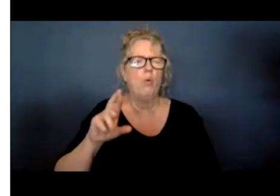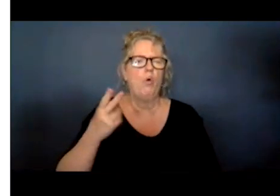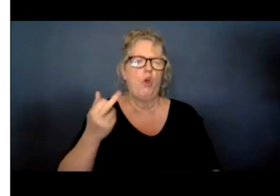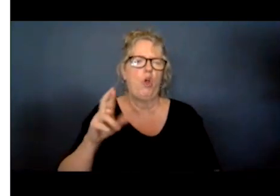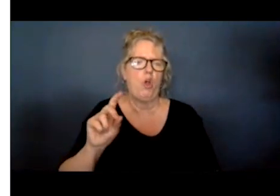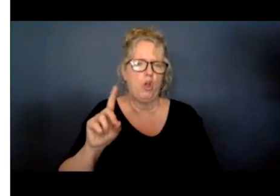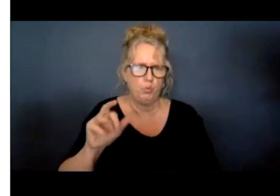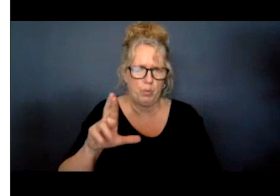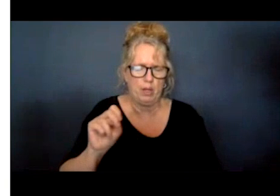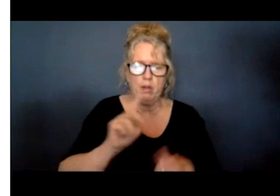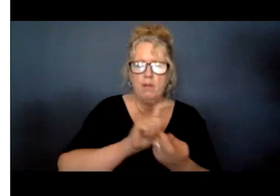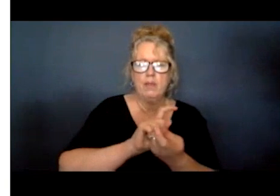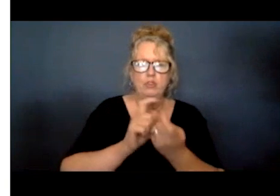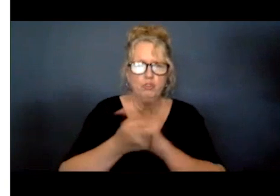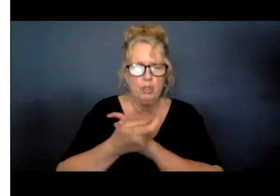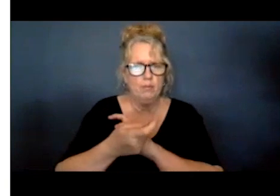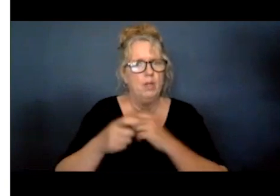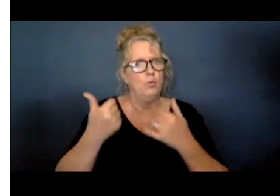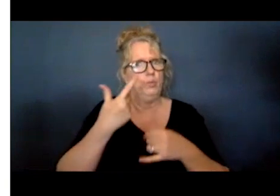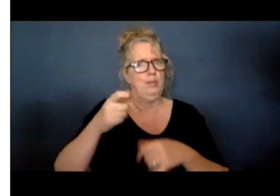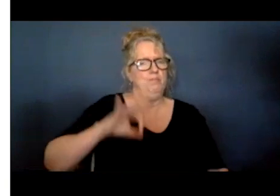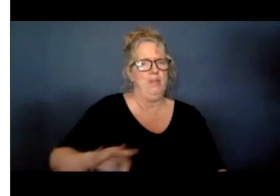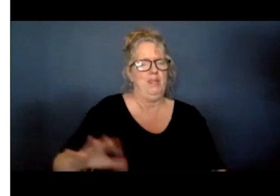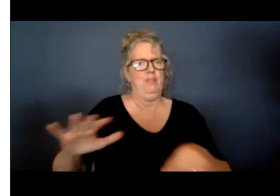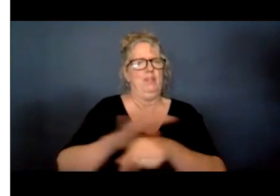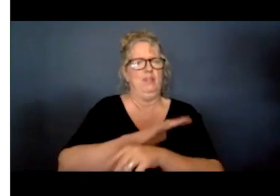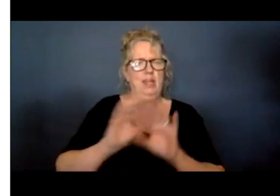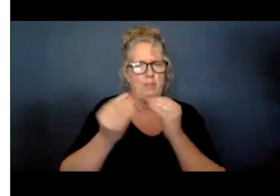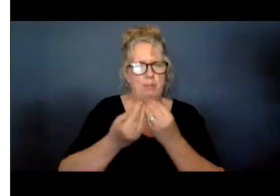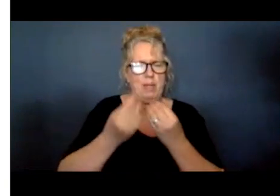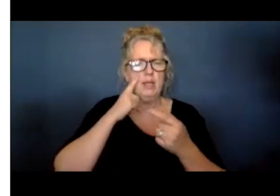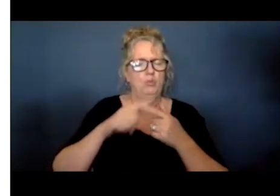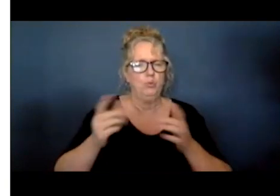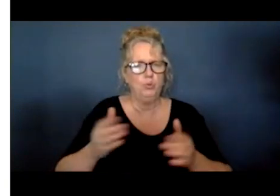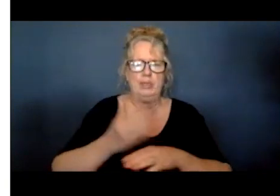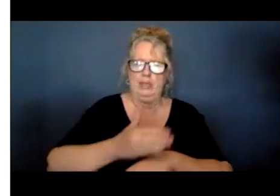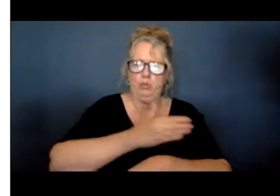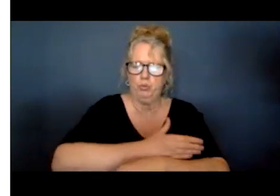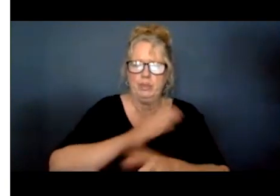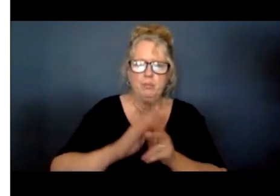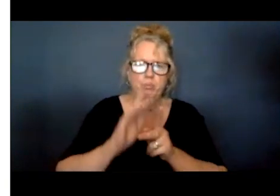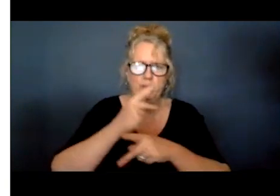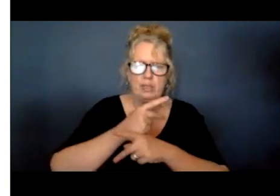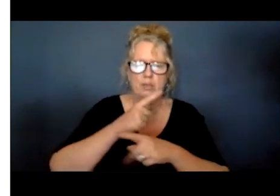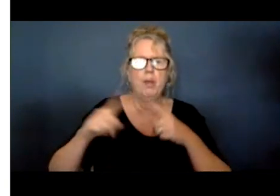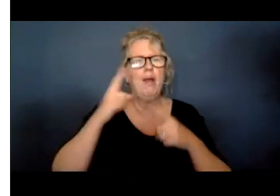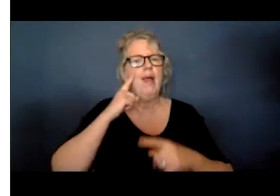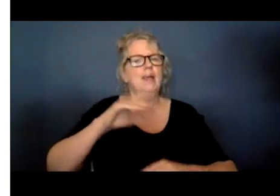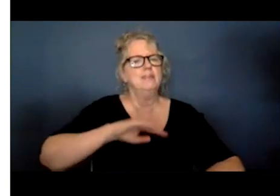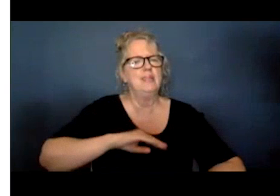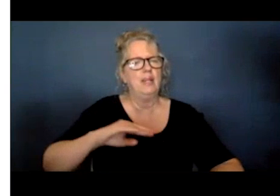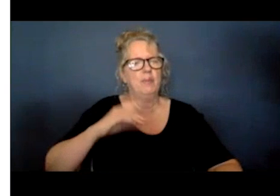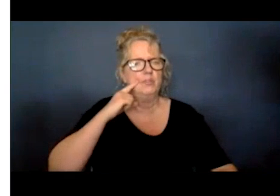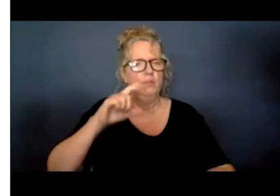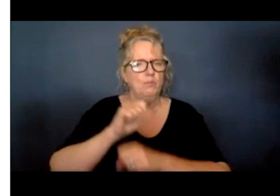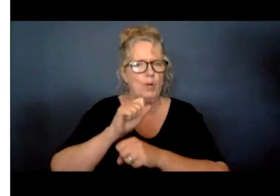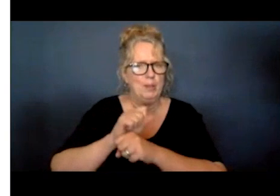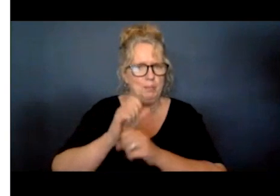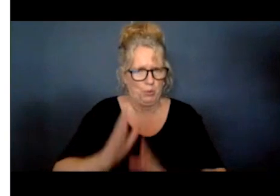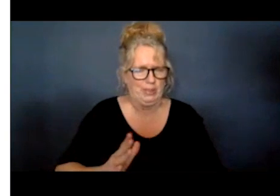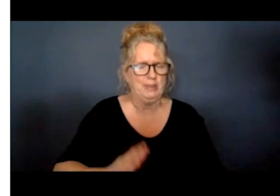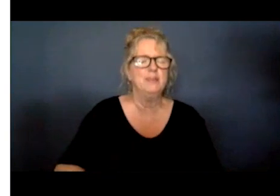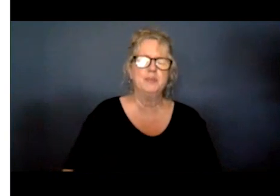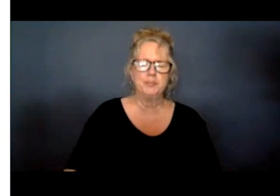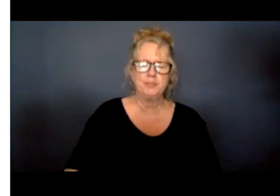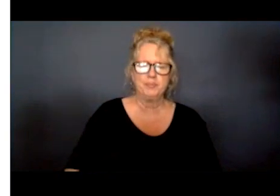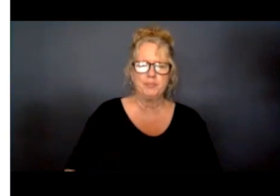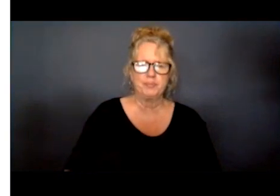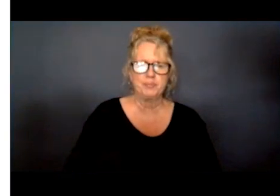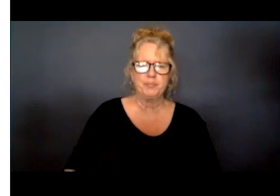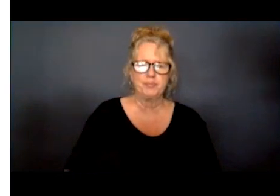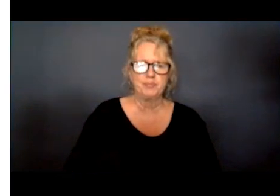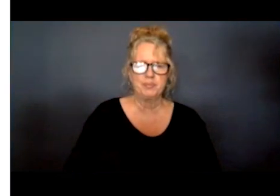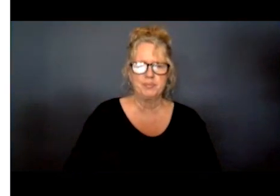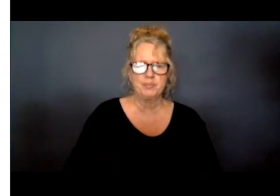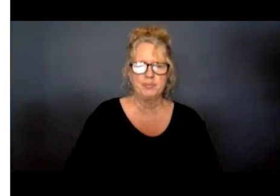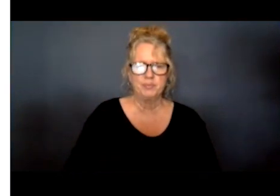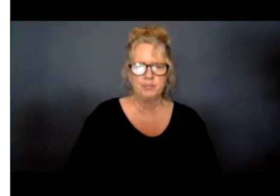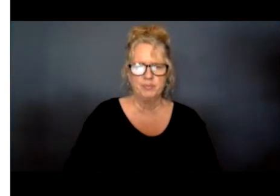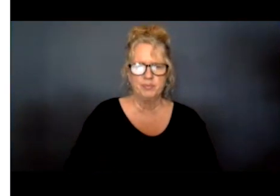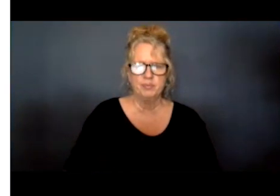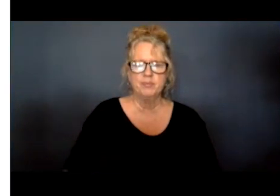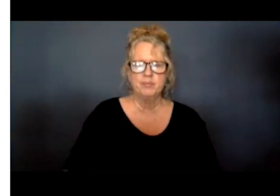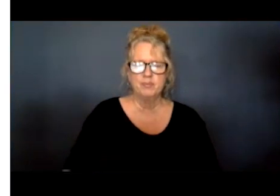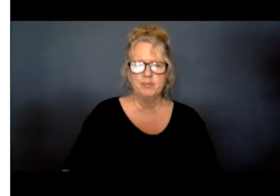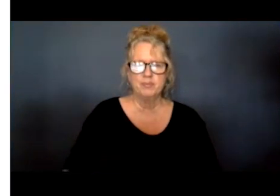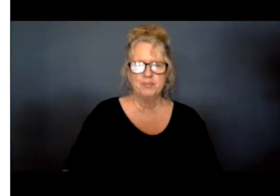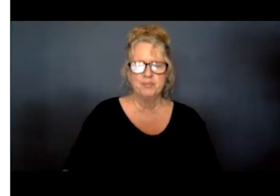shift benefits entire organizations by increasing productivity and improving employee satisfaction.